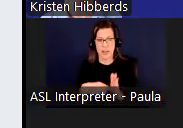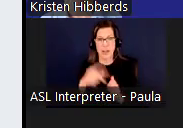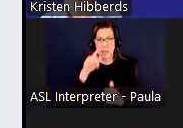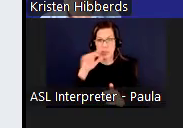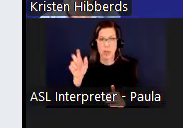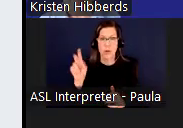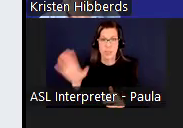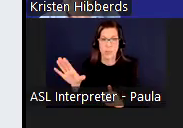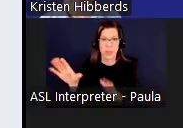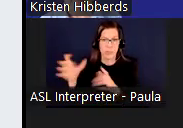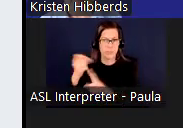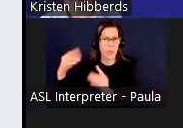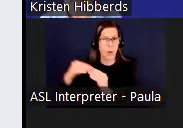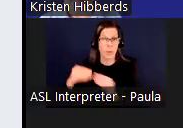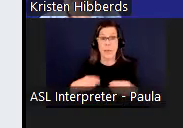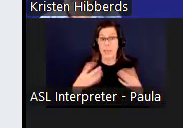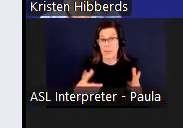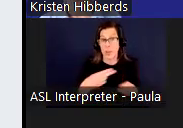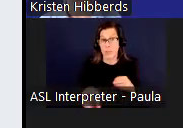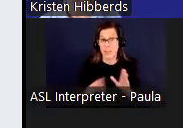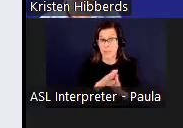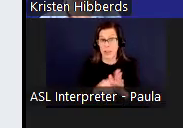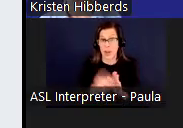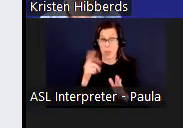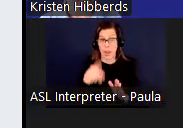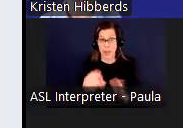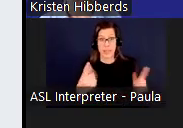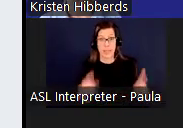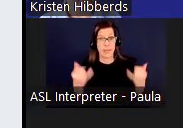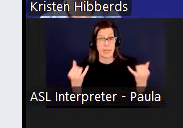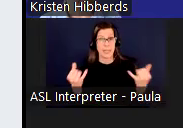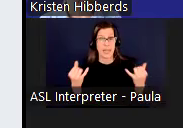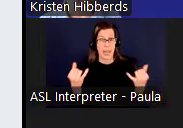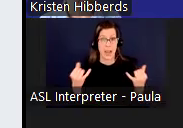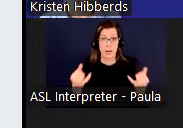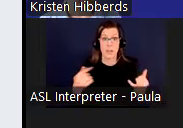But just to give you a brief background of why this is happening now, we,